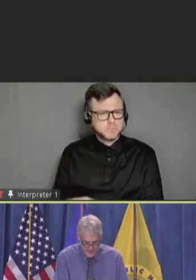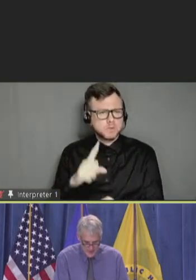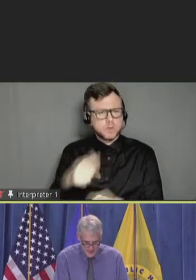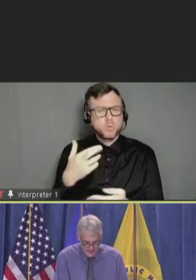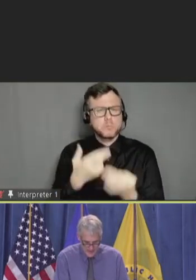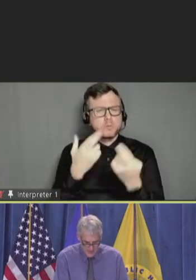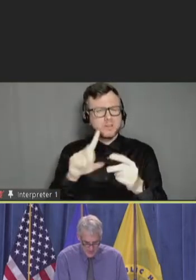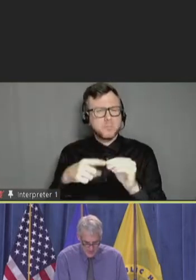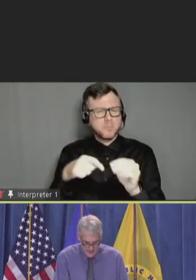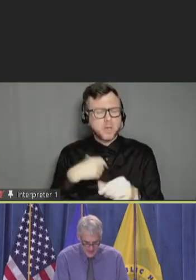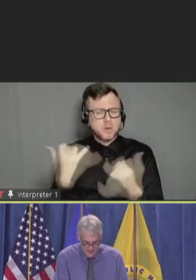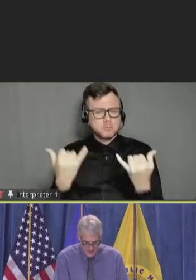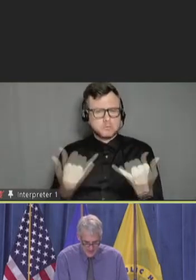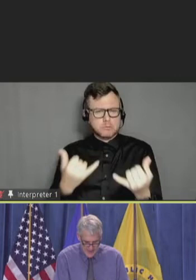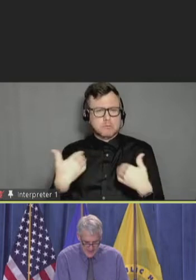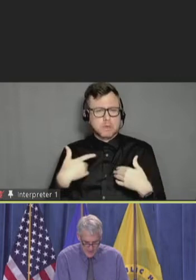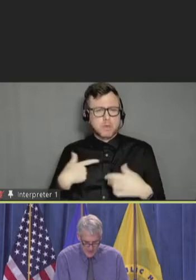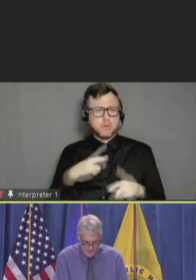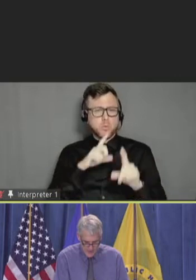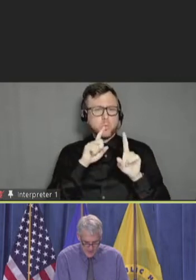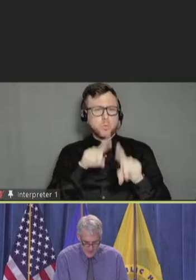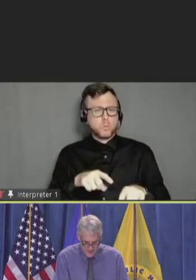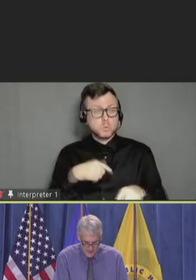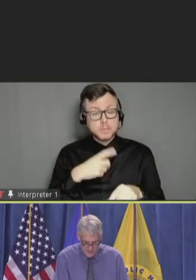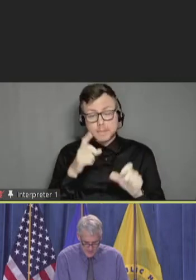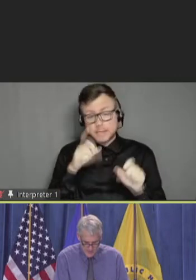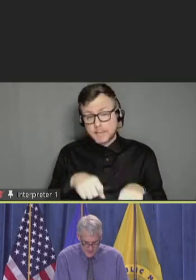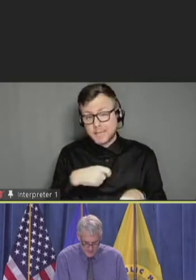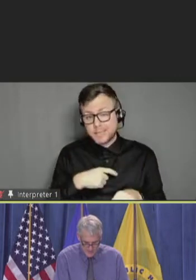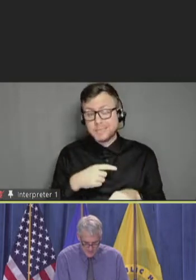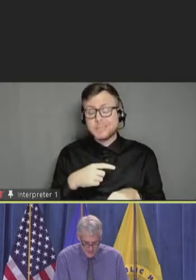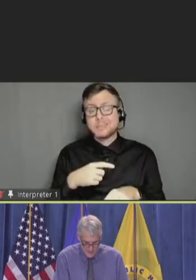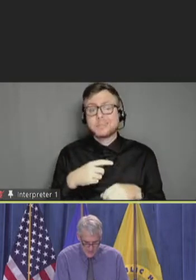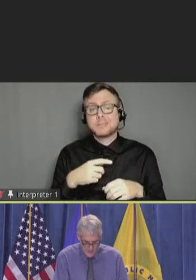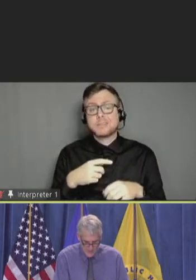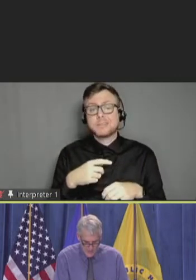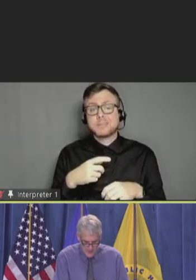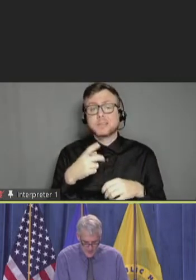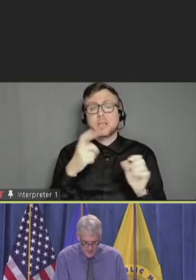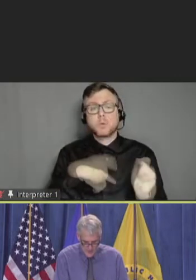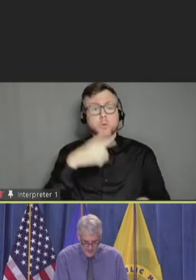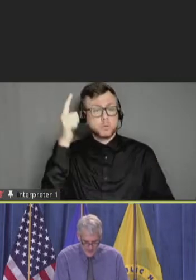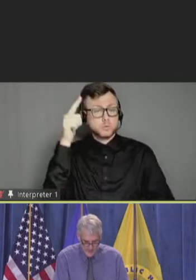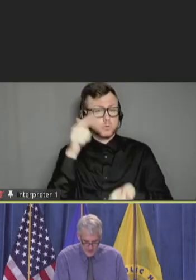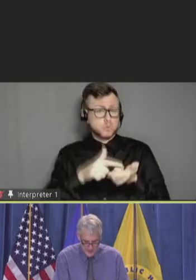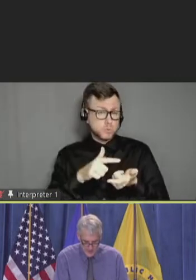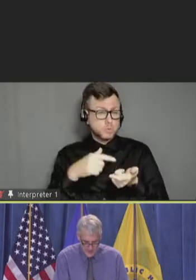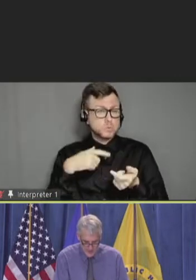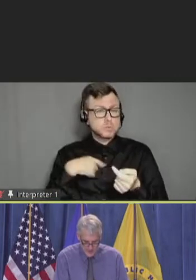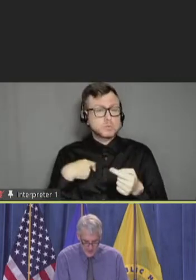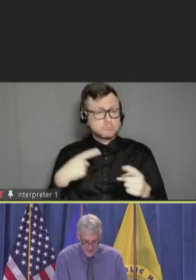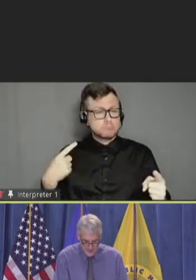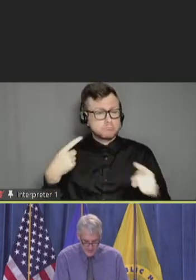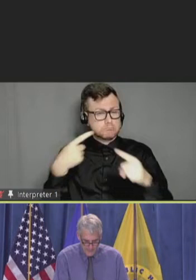And the current wording is standing orders can be used to reduce contraindications but